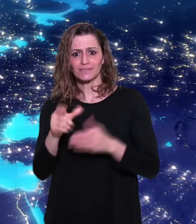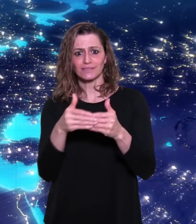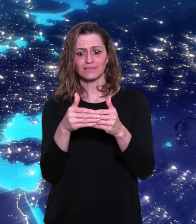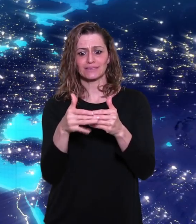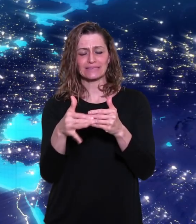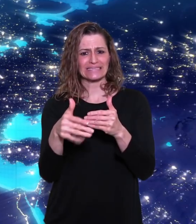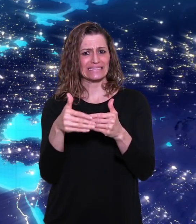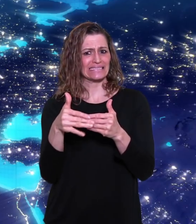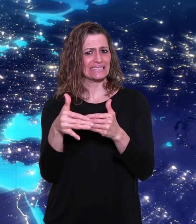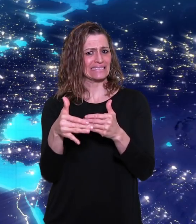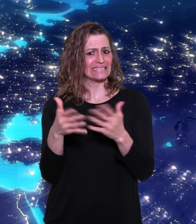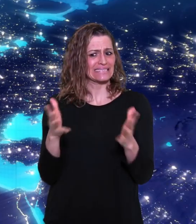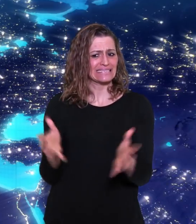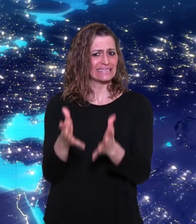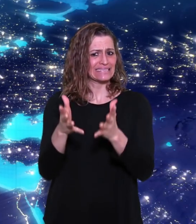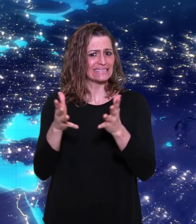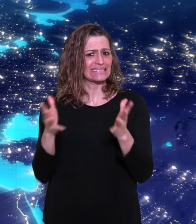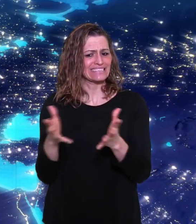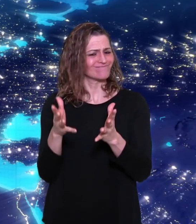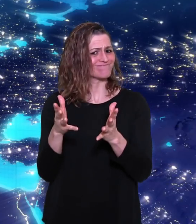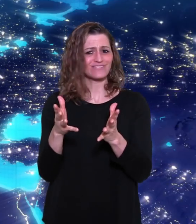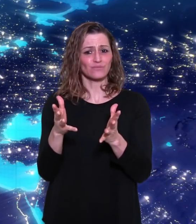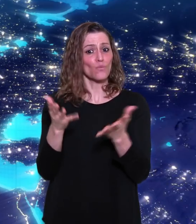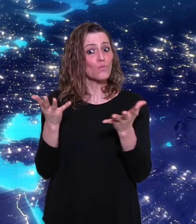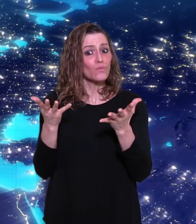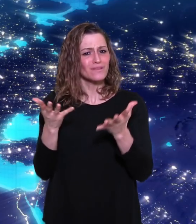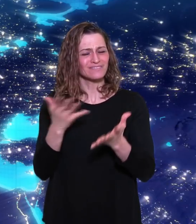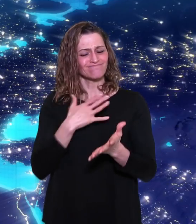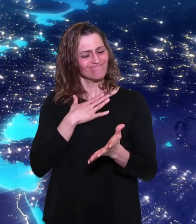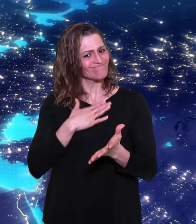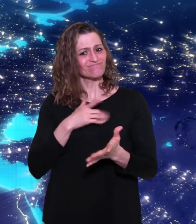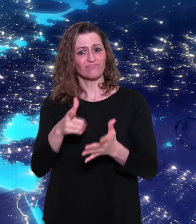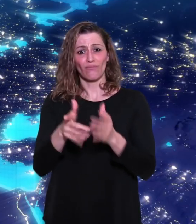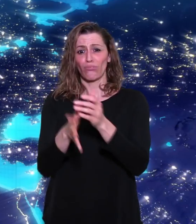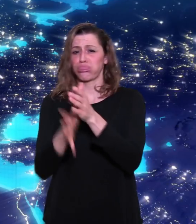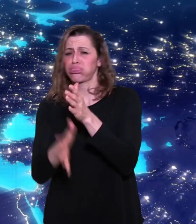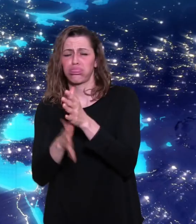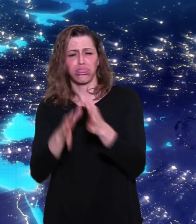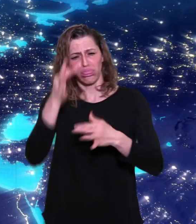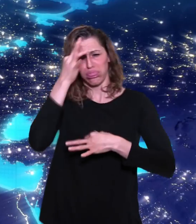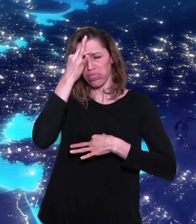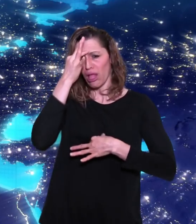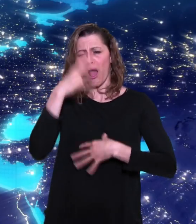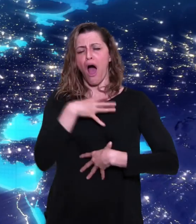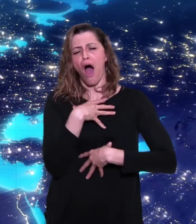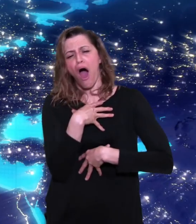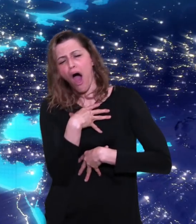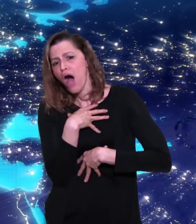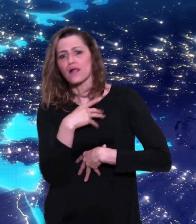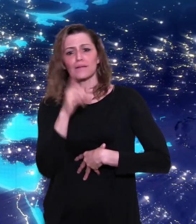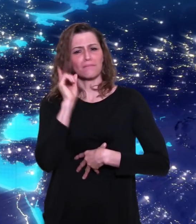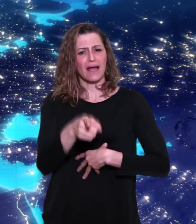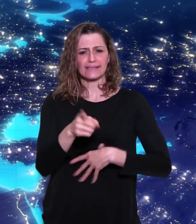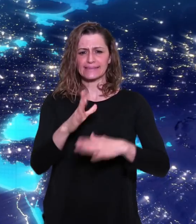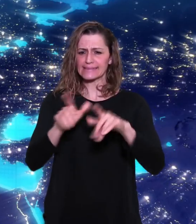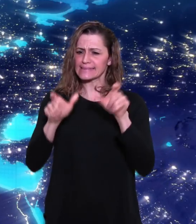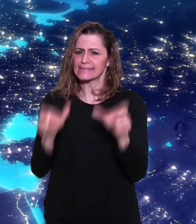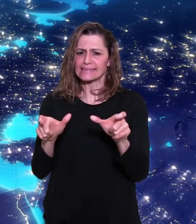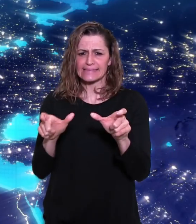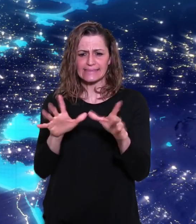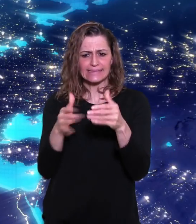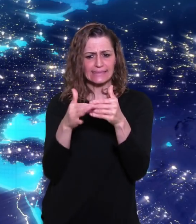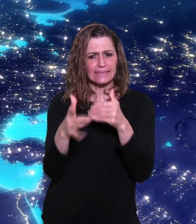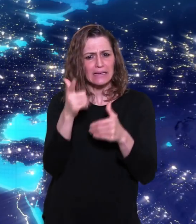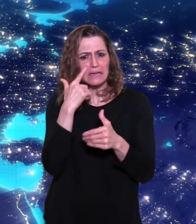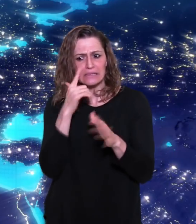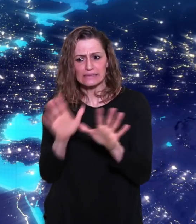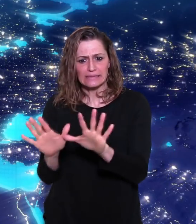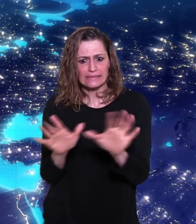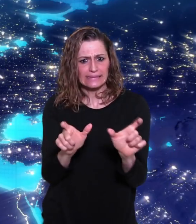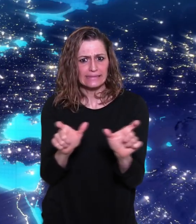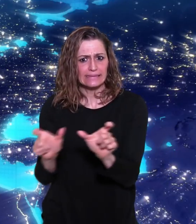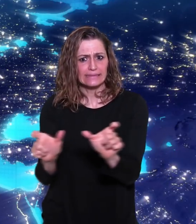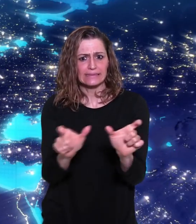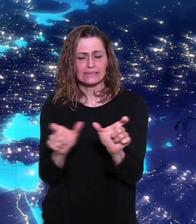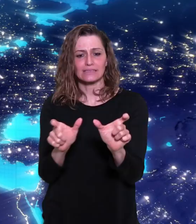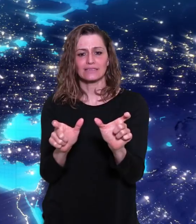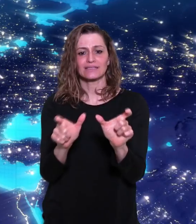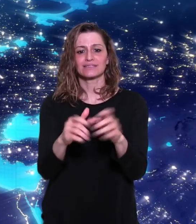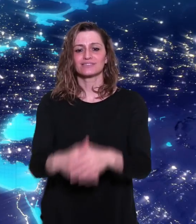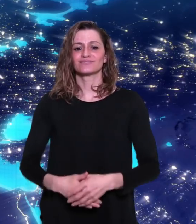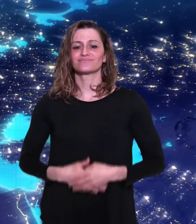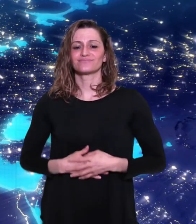they must stop the spread and suffering.